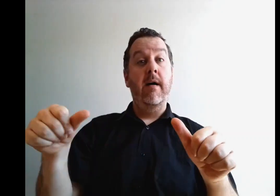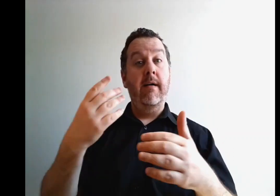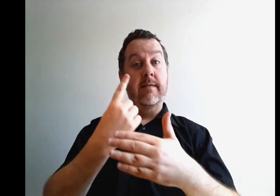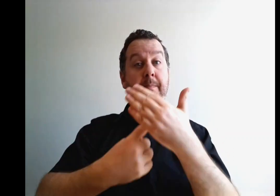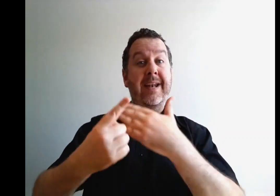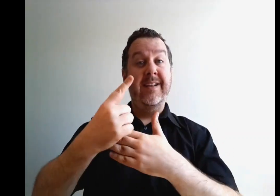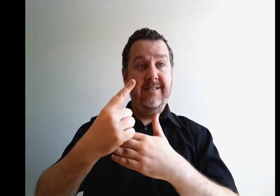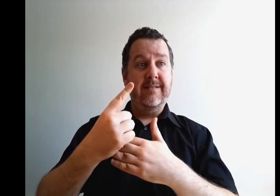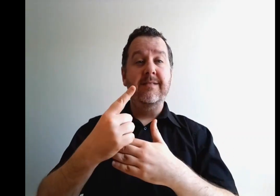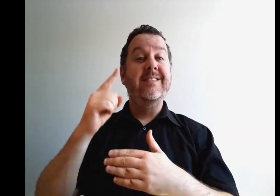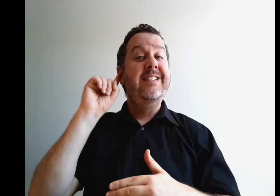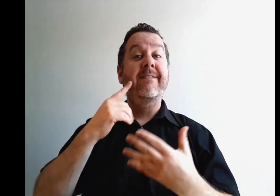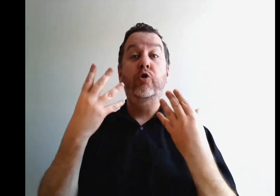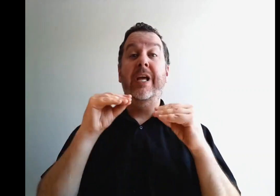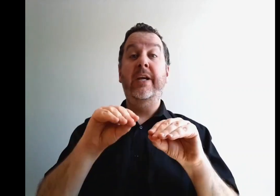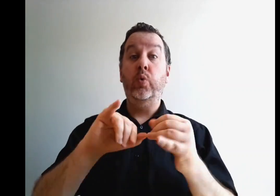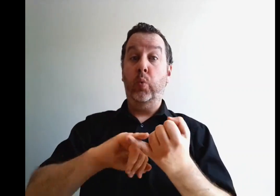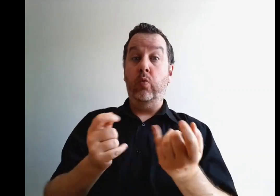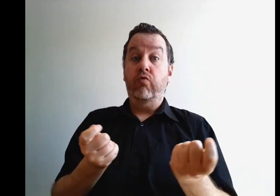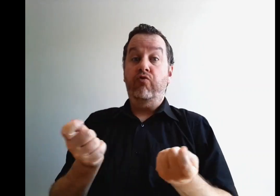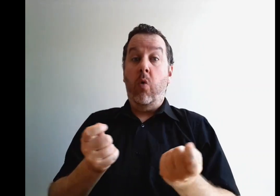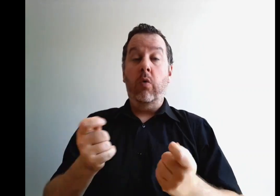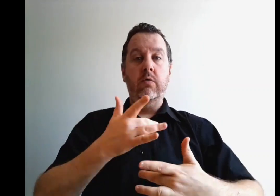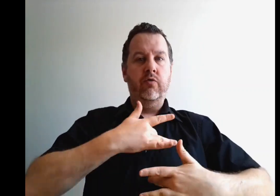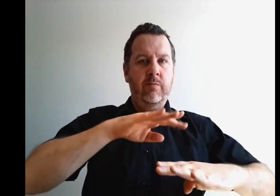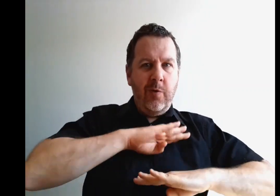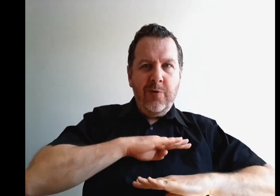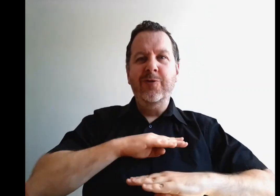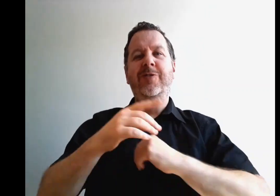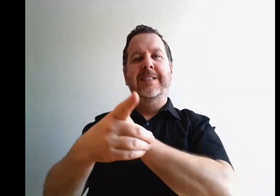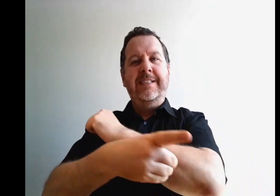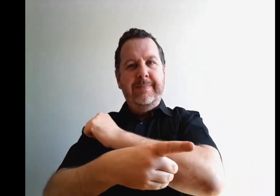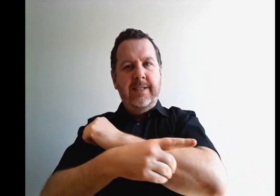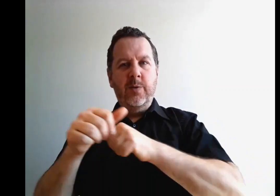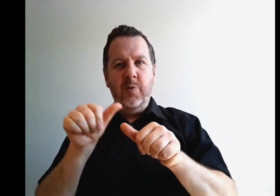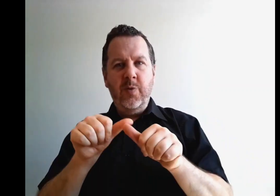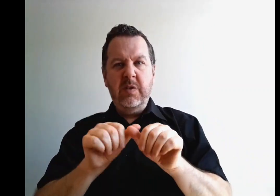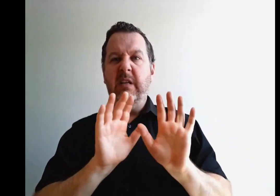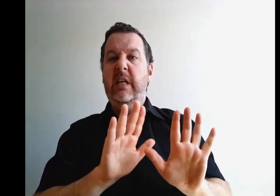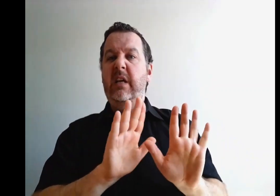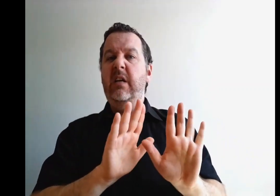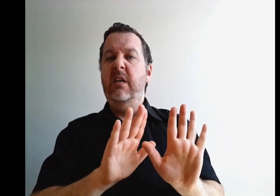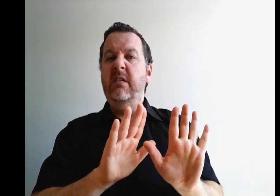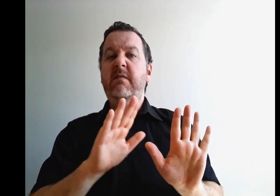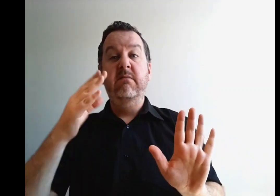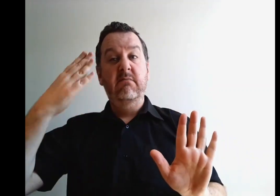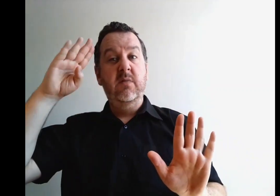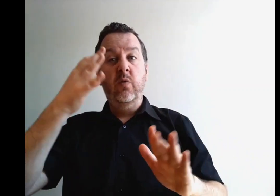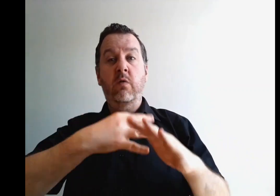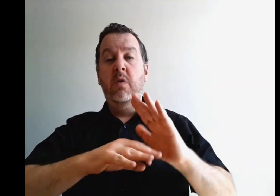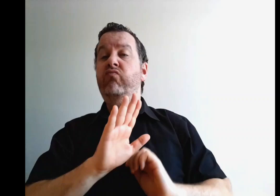of the Christian Brothers and the Dominican nuns, and it was essentially left that way.